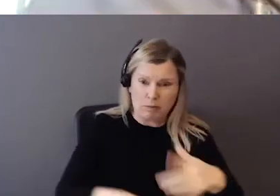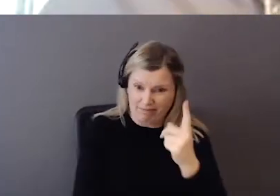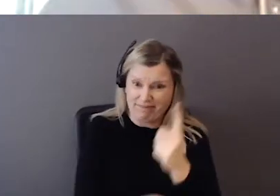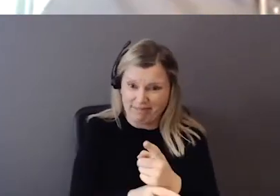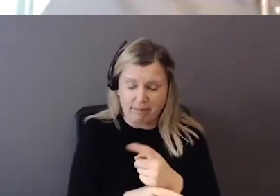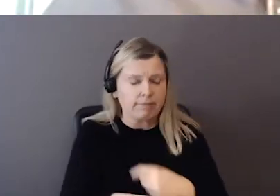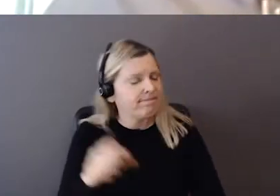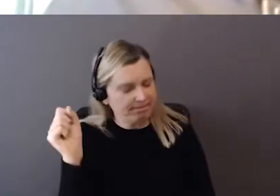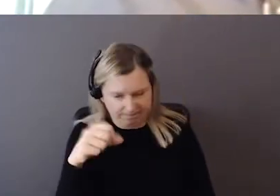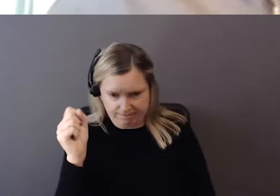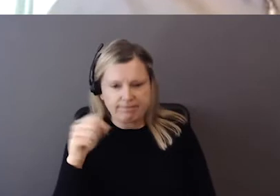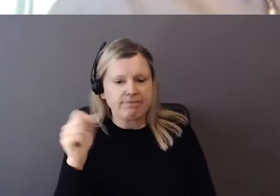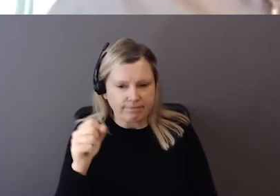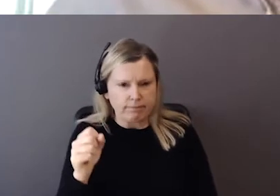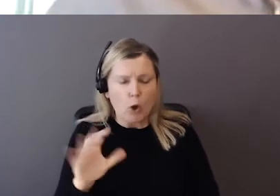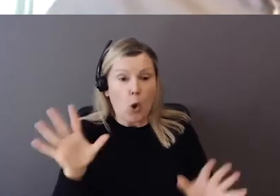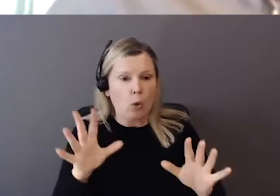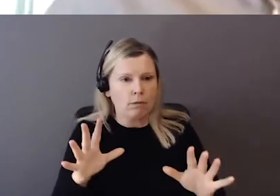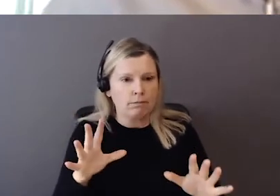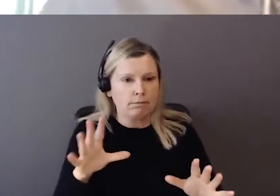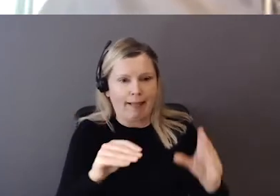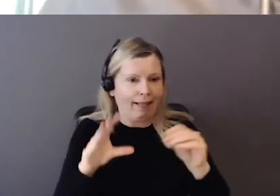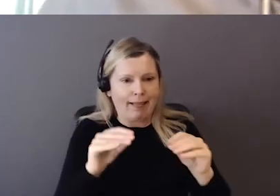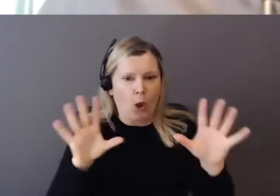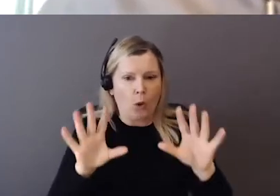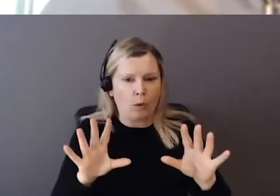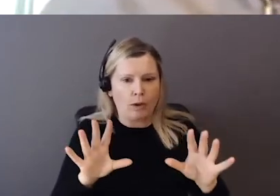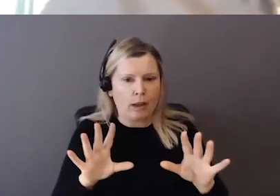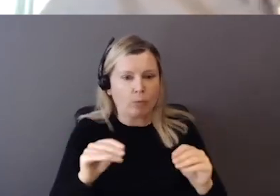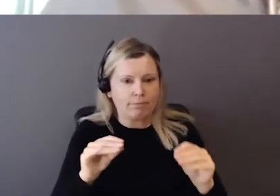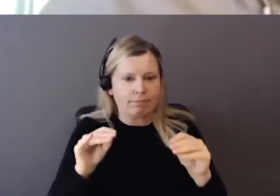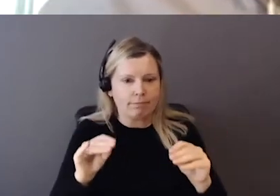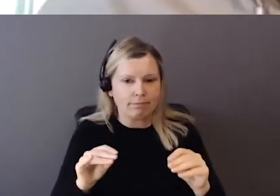Yeah, and yes. I'm sorry, go ahead.